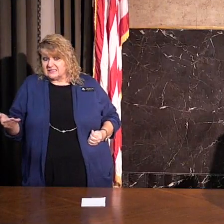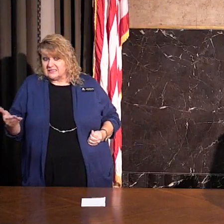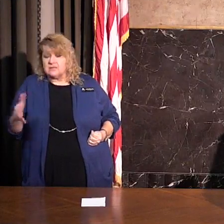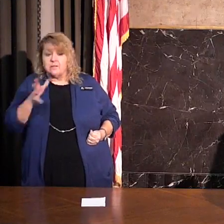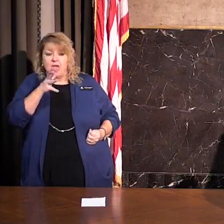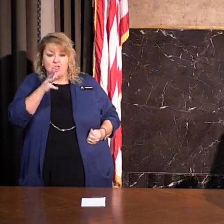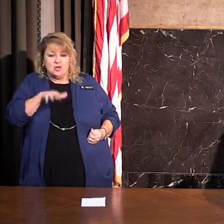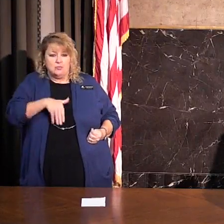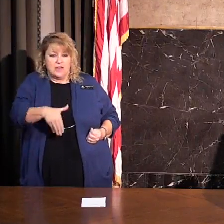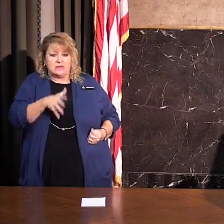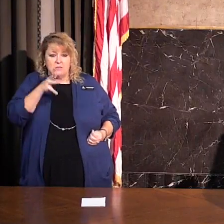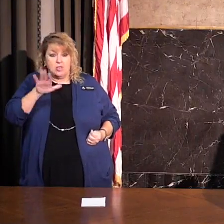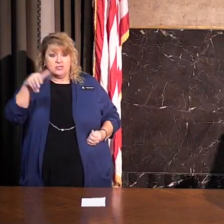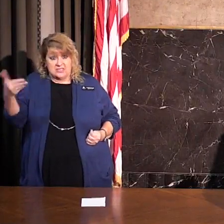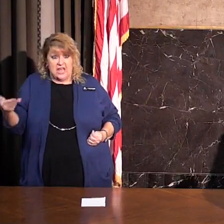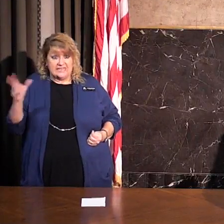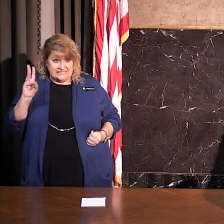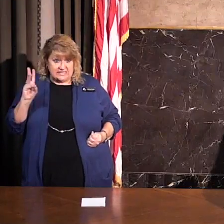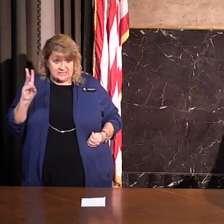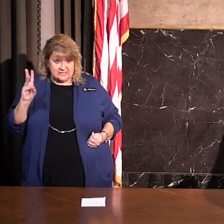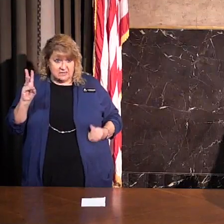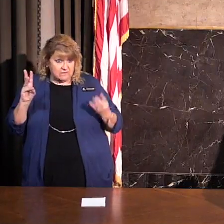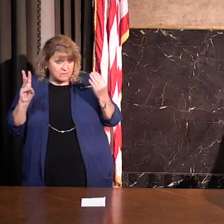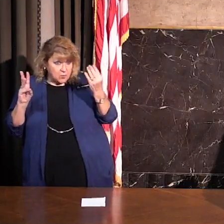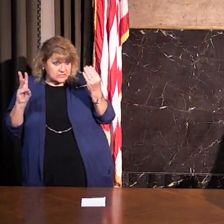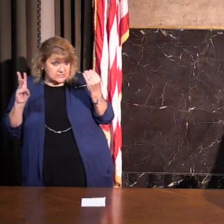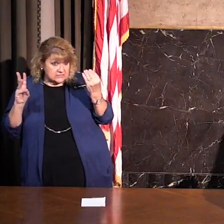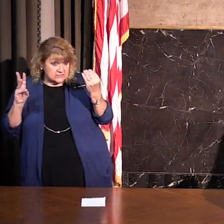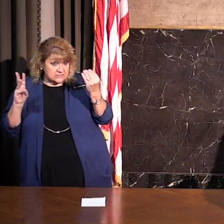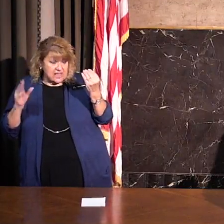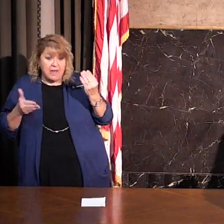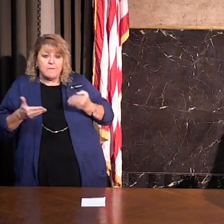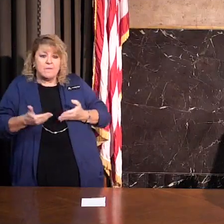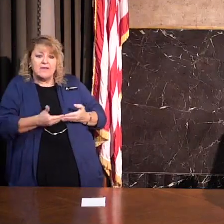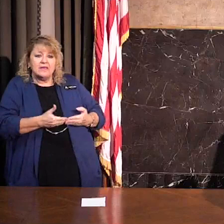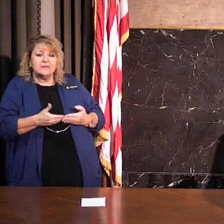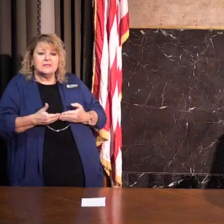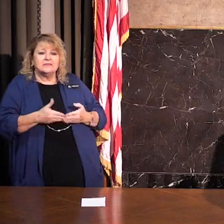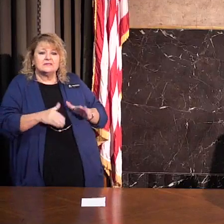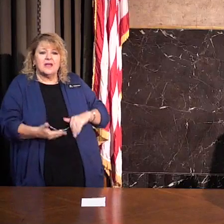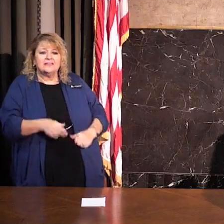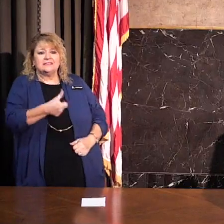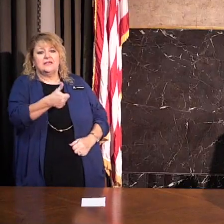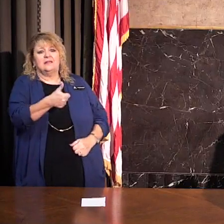pregnant moms have died in the